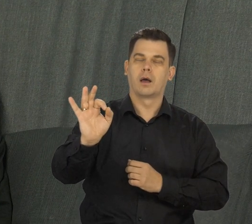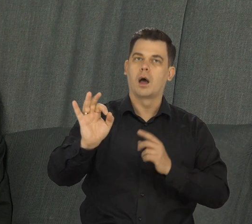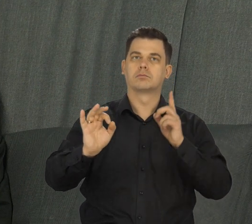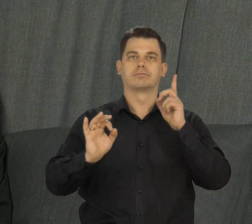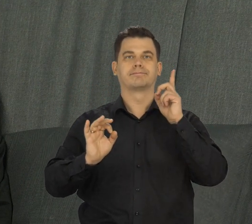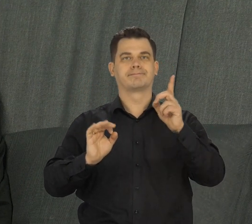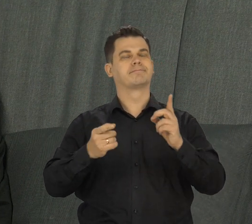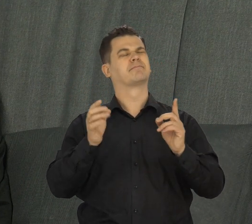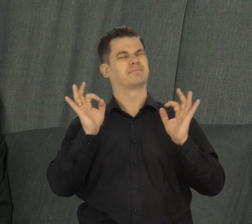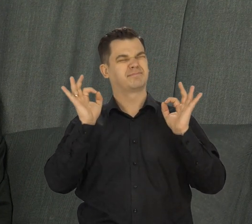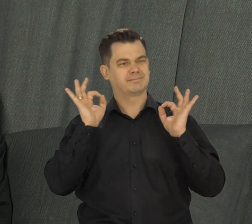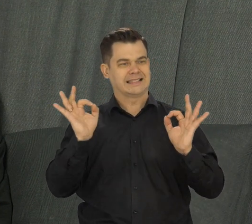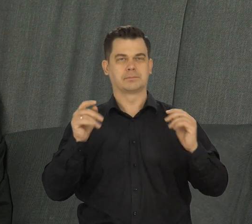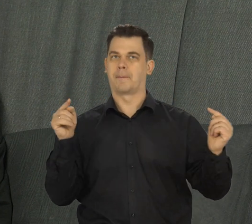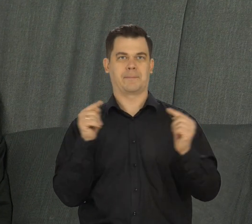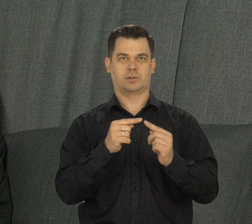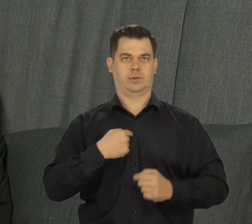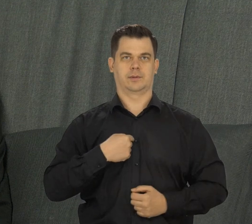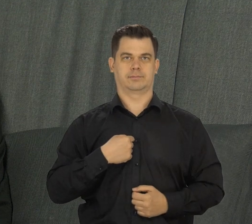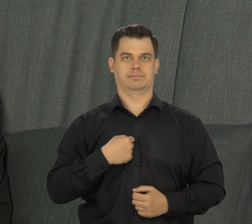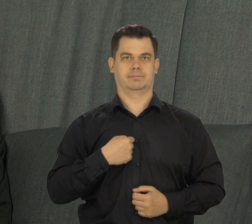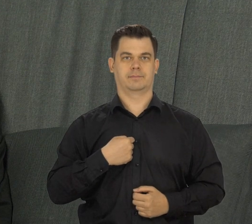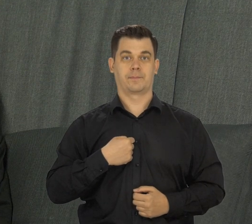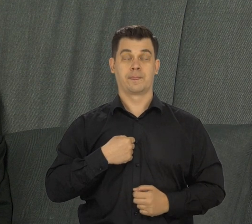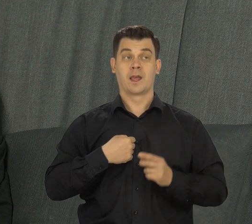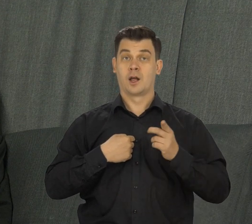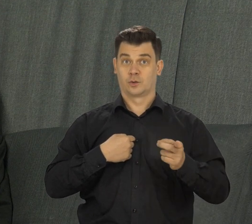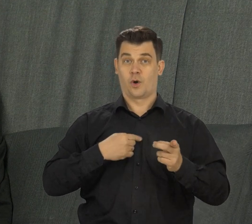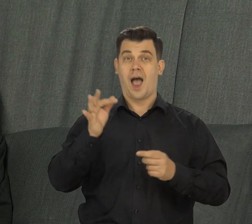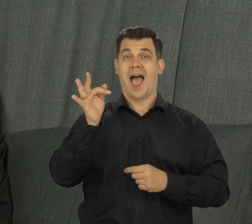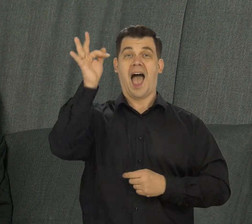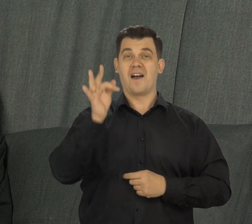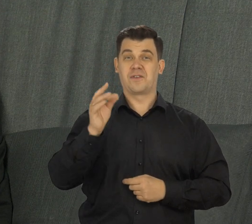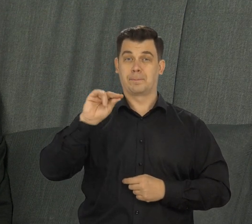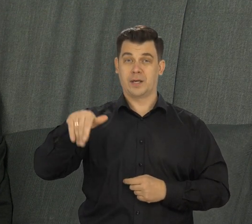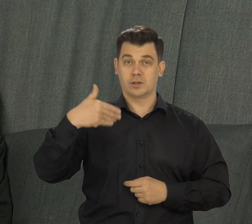I thought it was the perfect field of study for me. Knowledge from FPJM